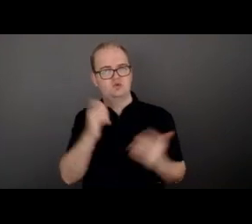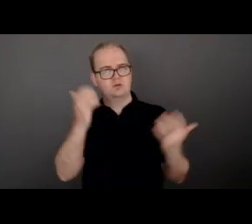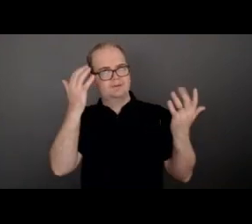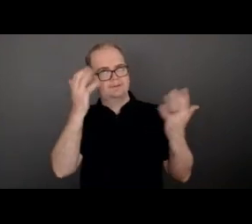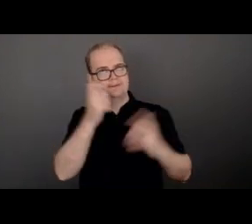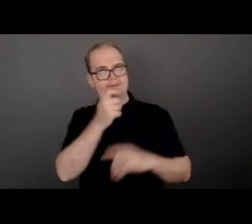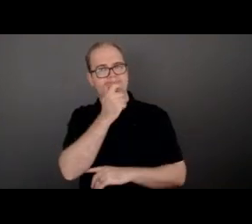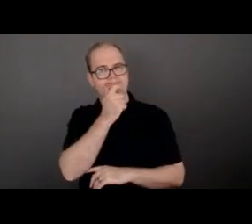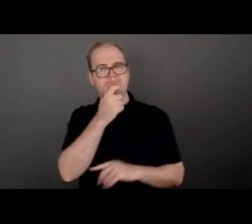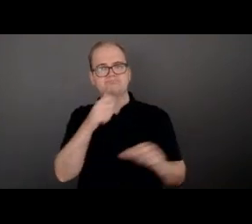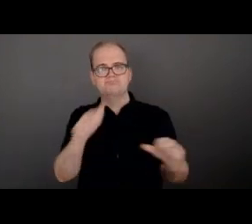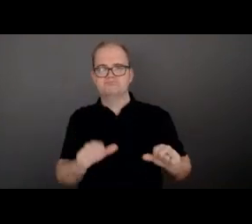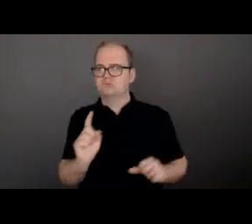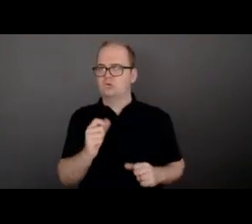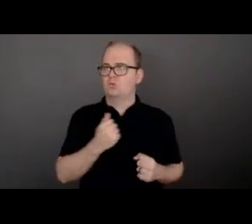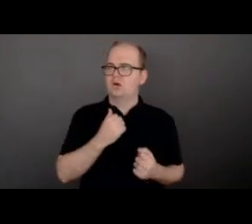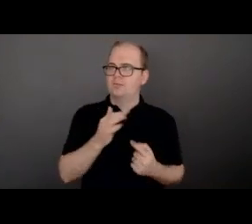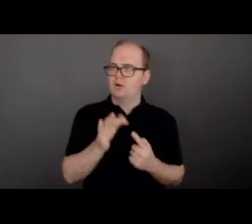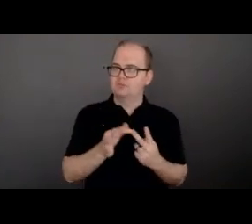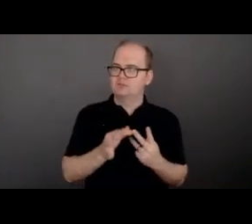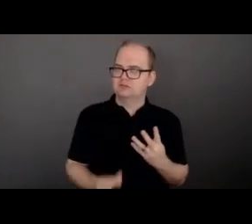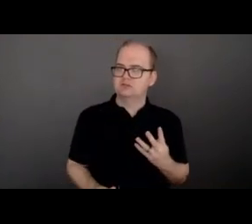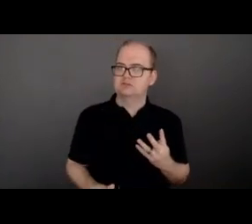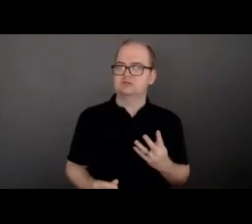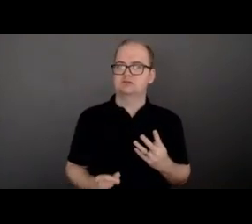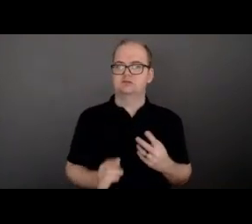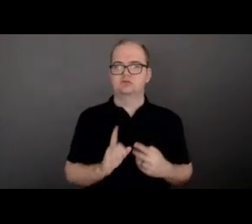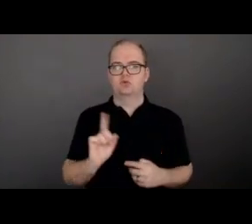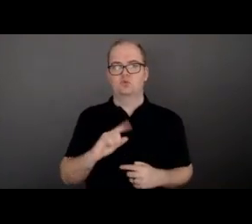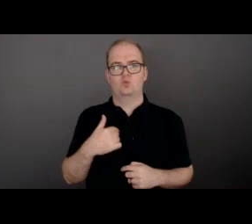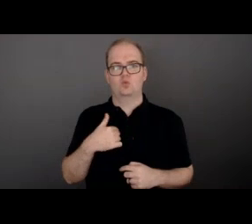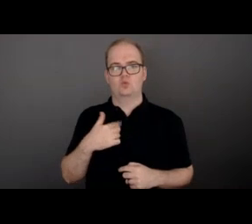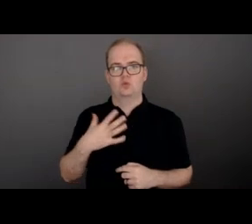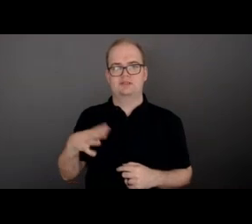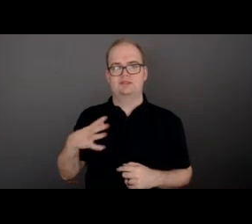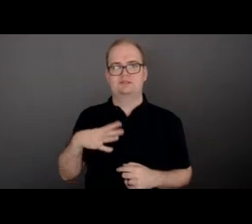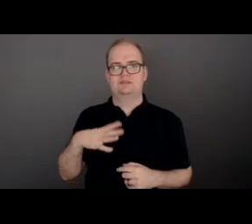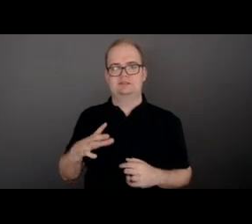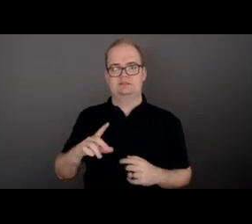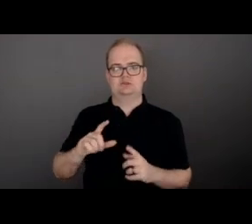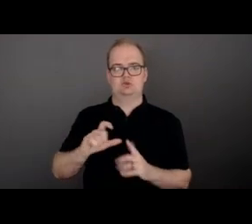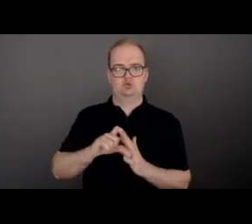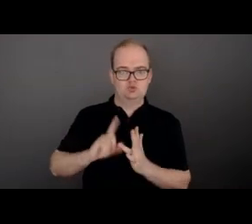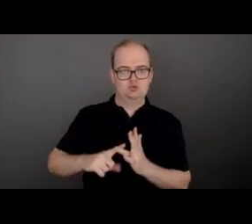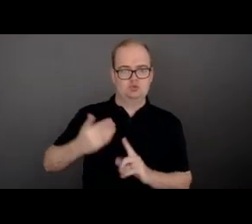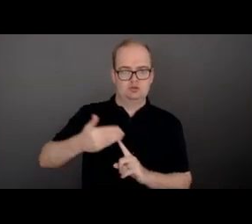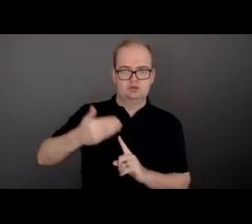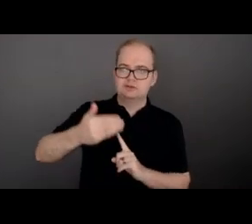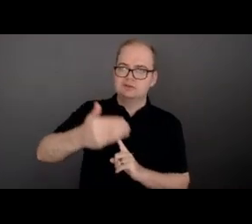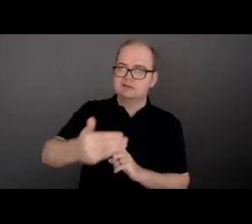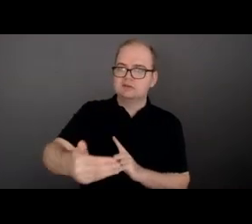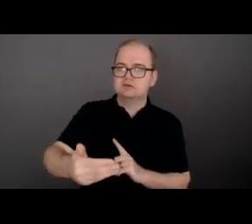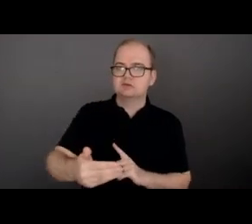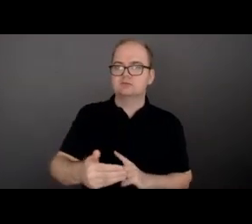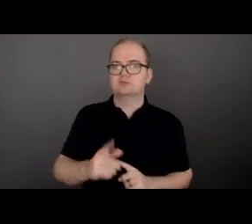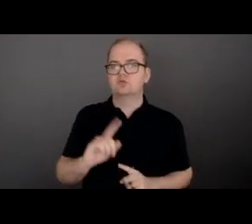options? What do I want to do next? And what's the risk of going forward." Thank you, Daisy.